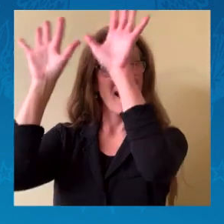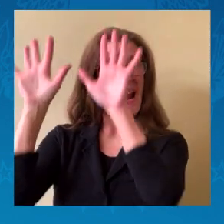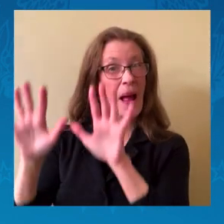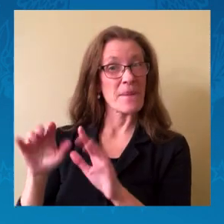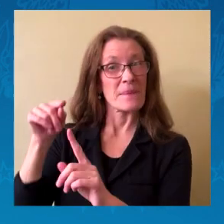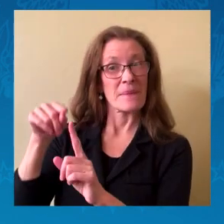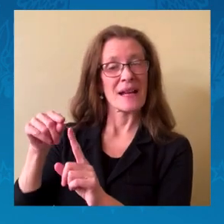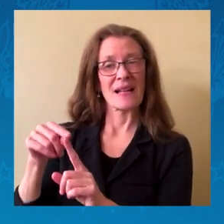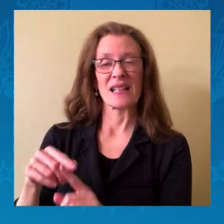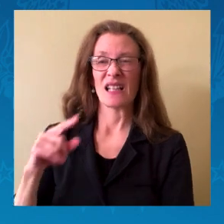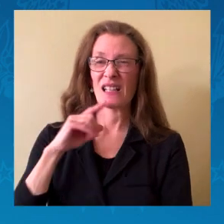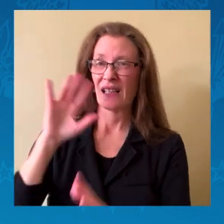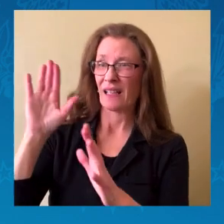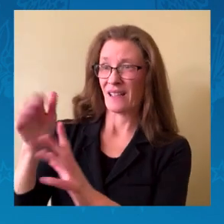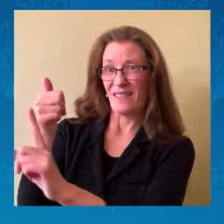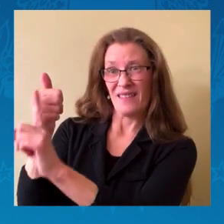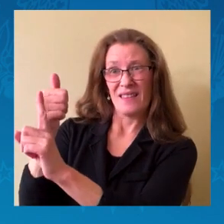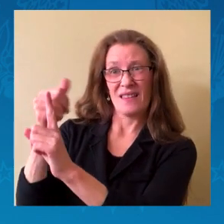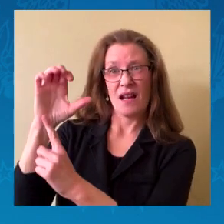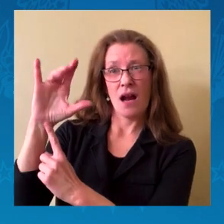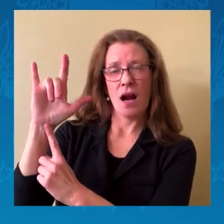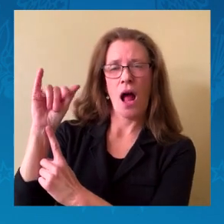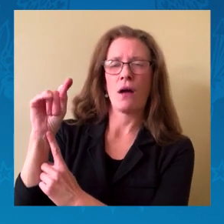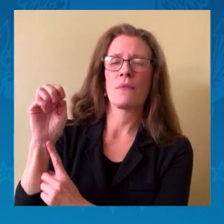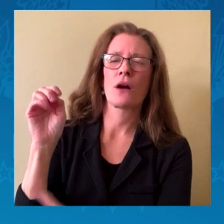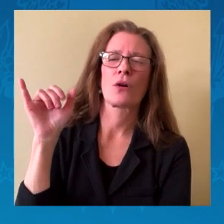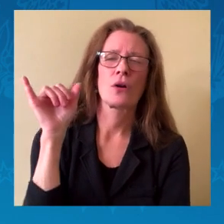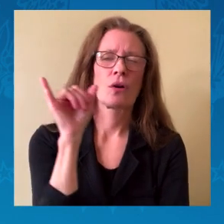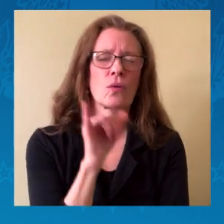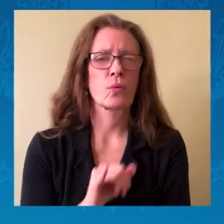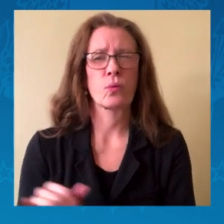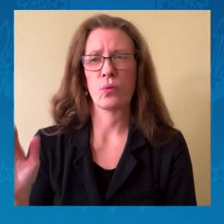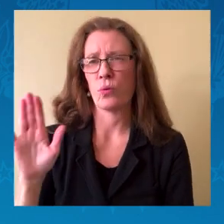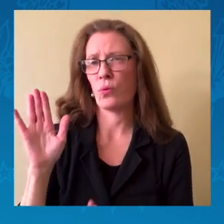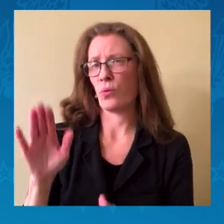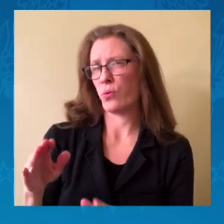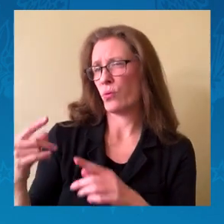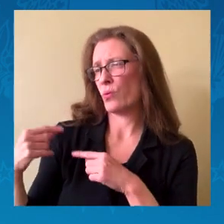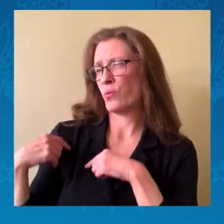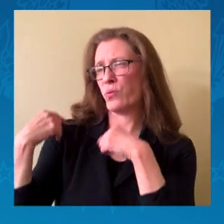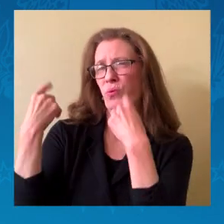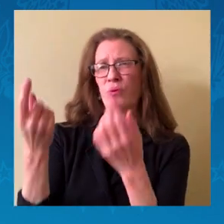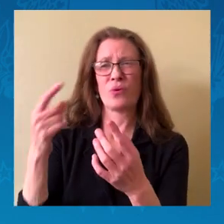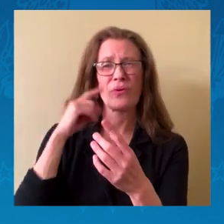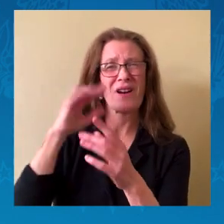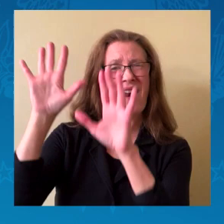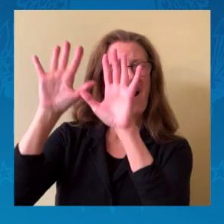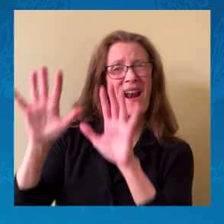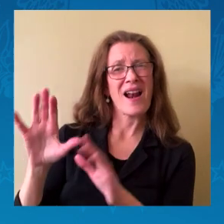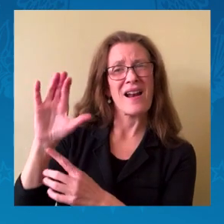What we have as an imperative to do to acknowledge our role, our responsibility,